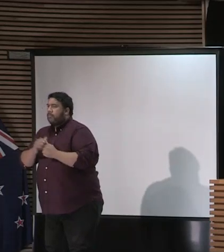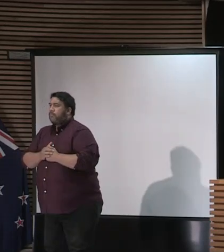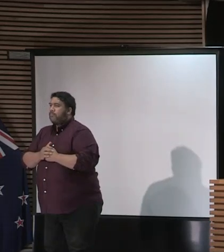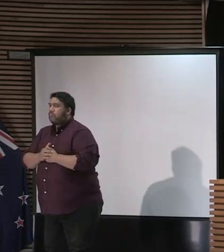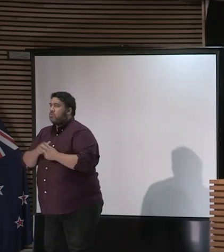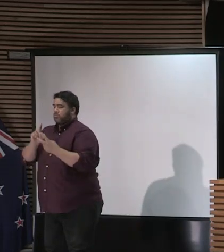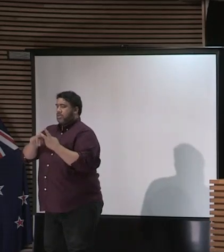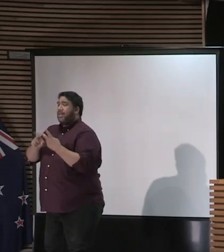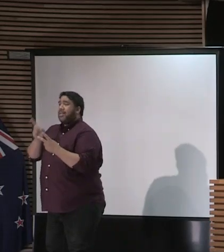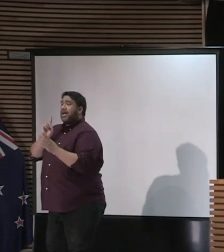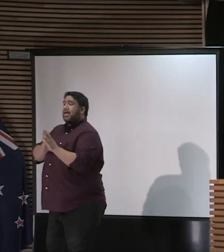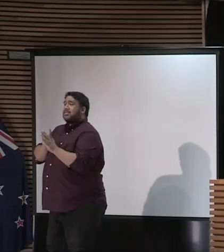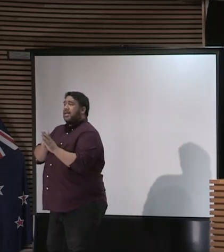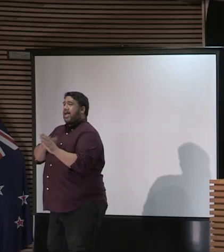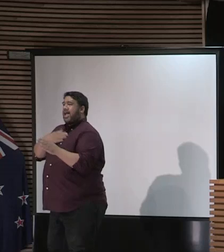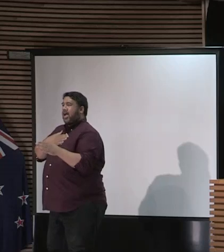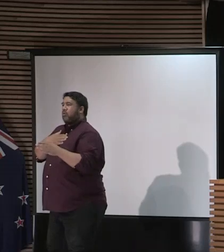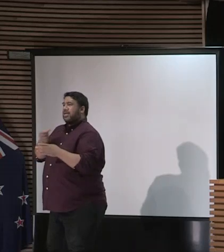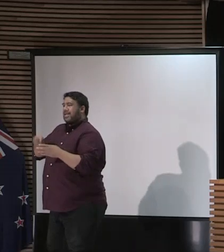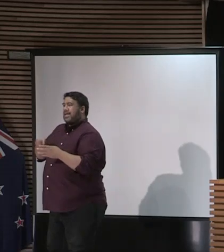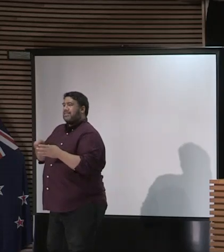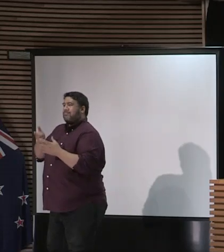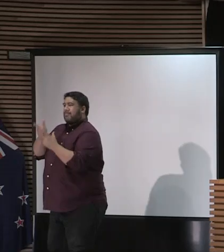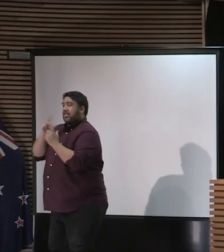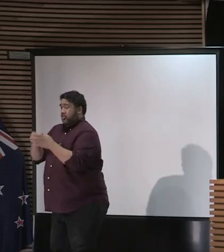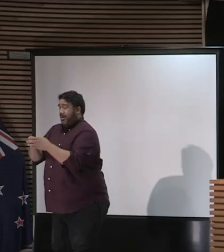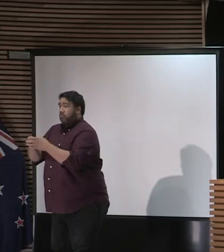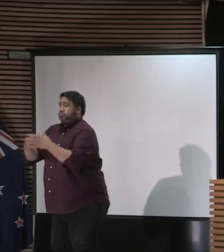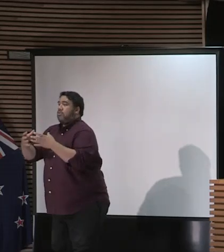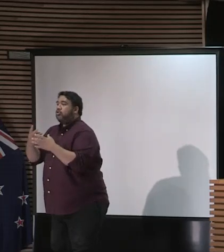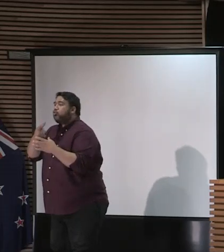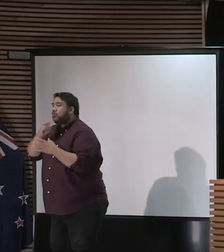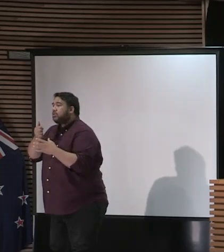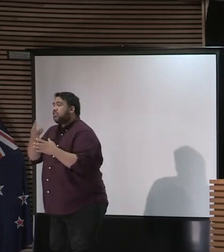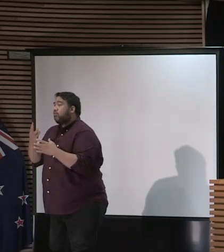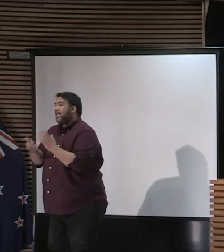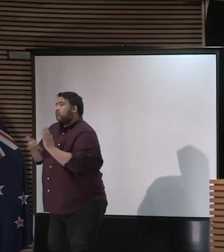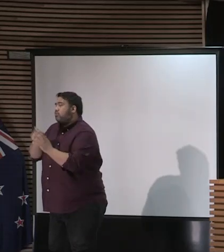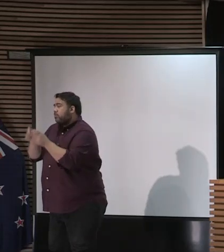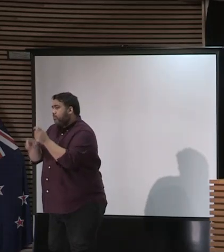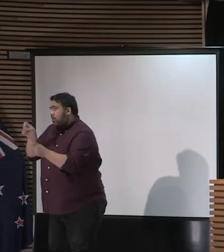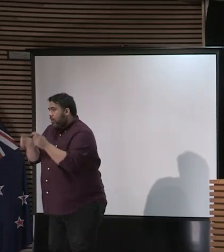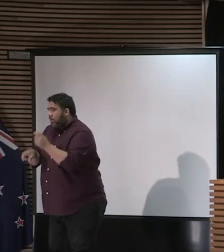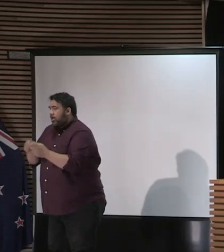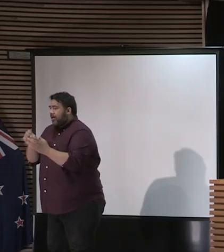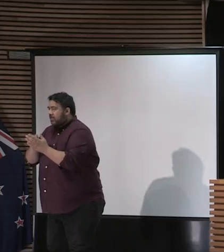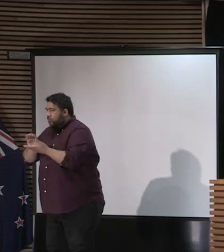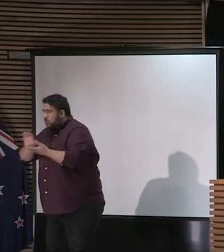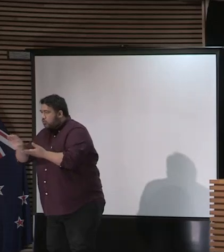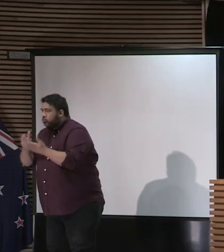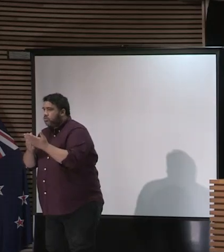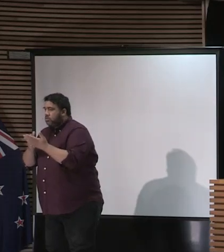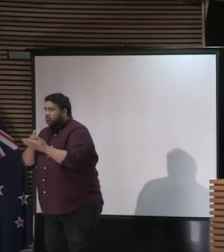employment-related focus.